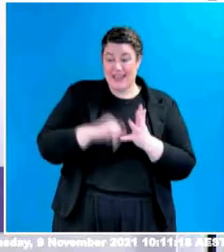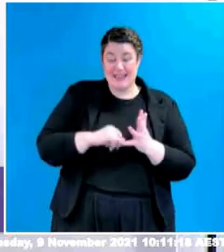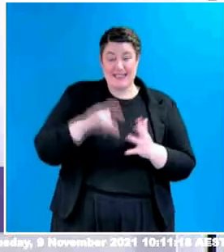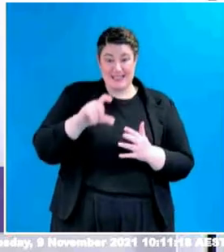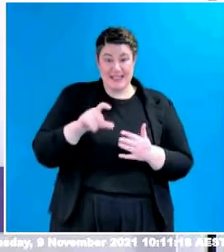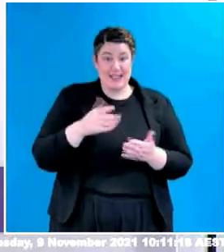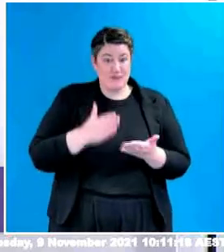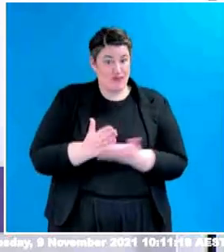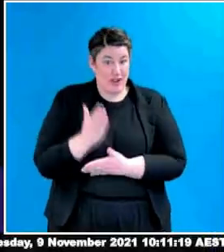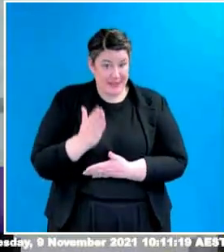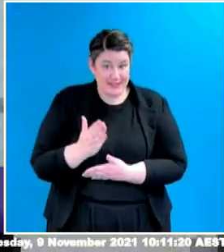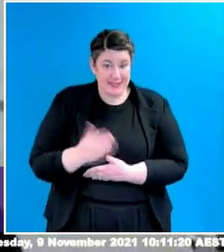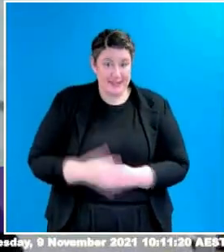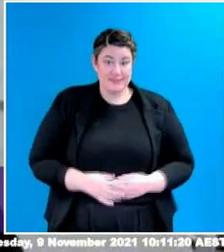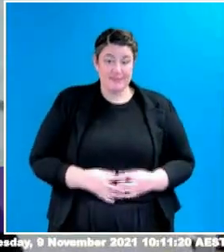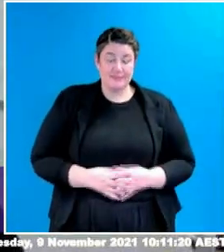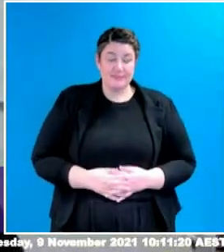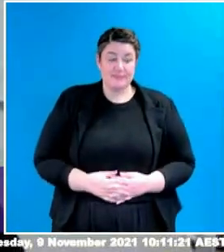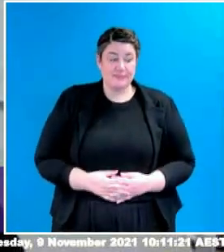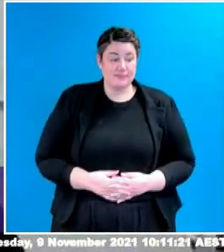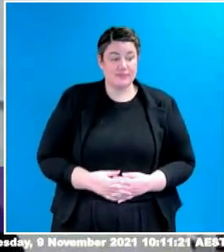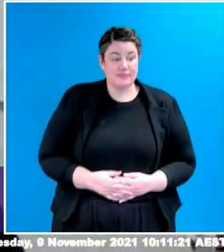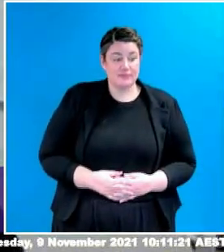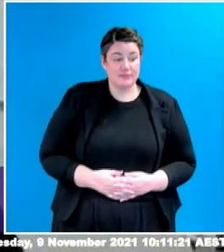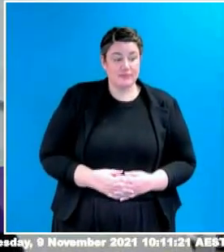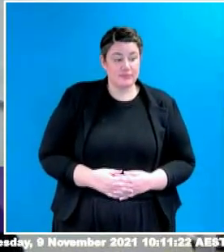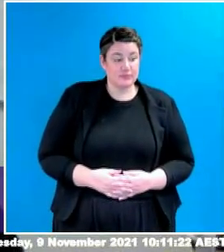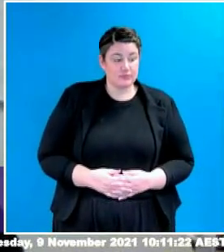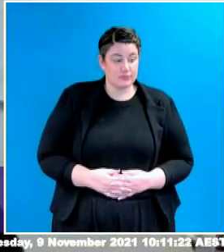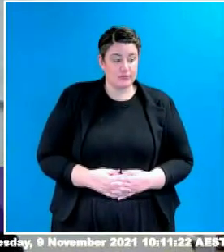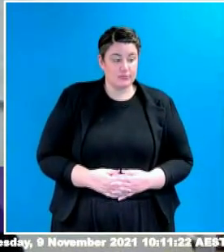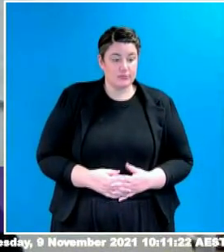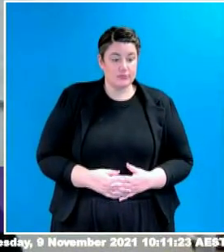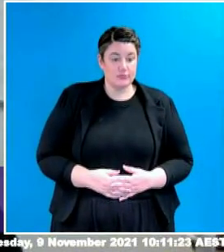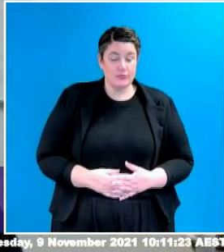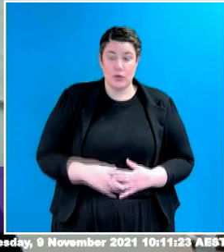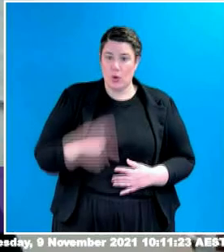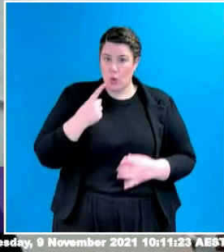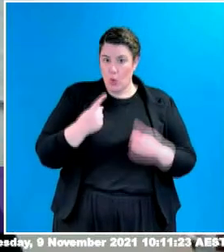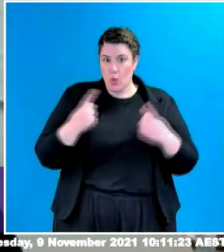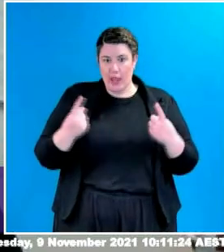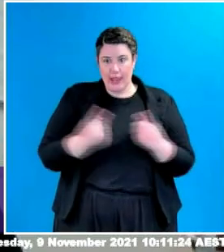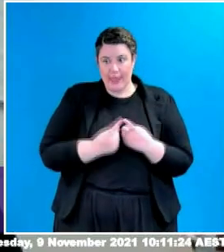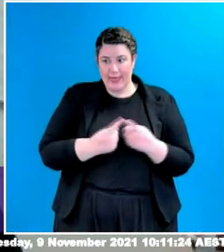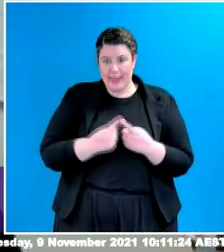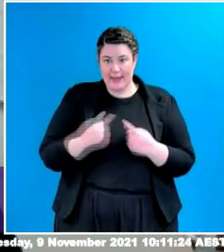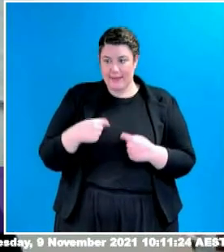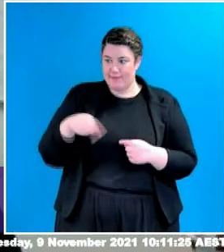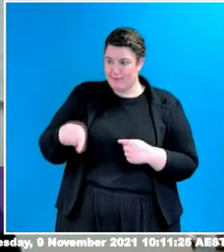Again, it is certainly one of the things I have seen in the ACT, that the